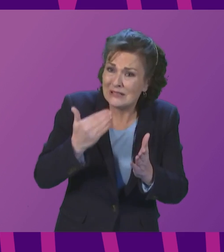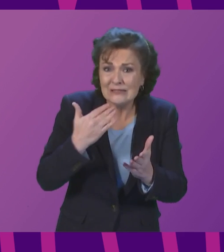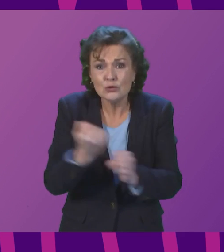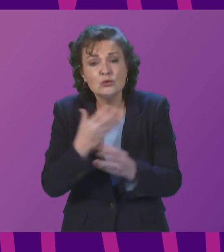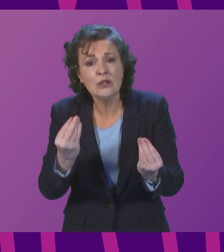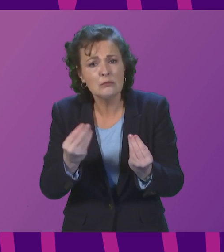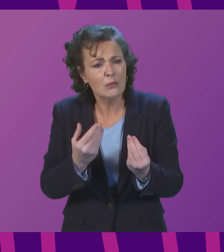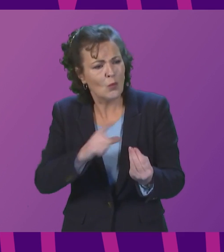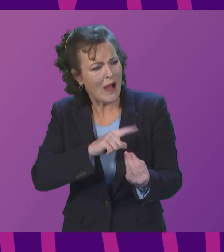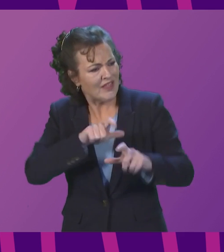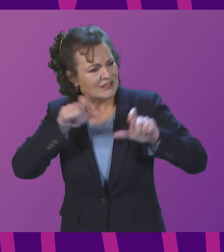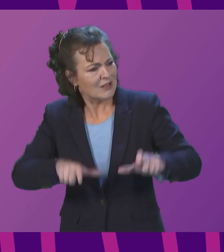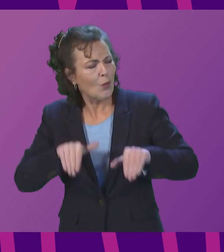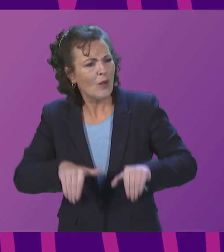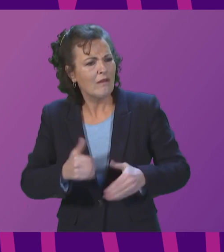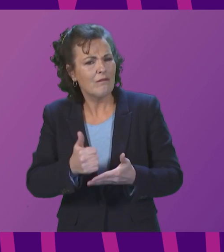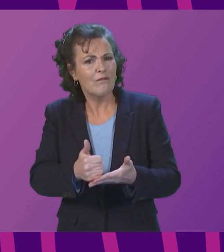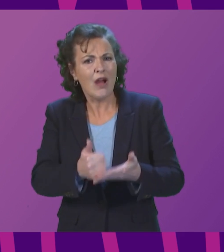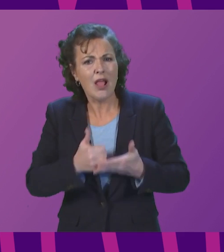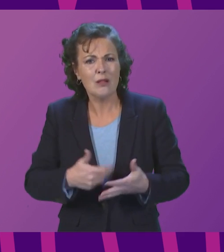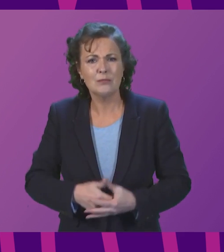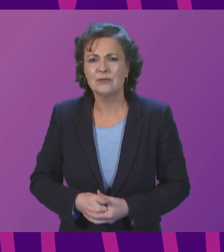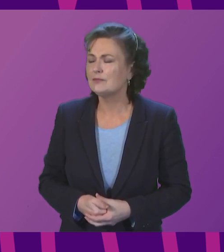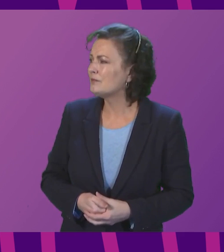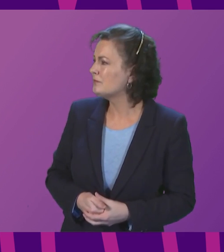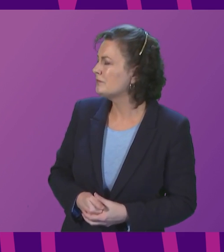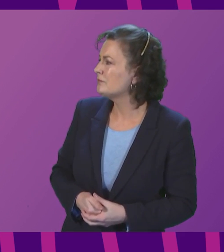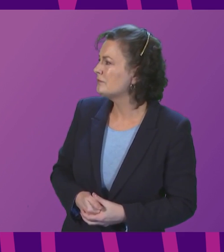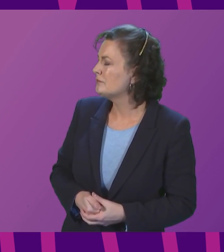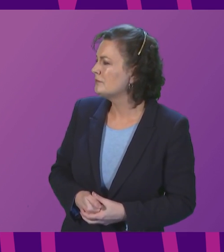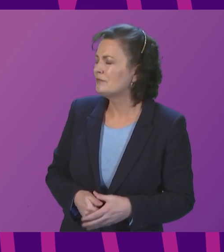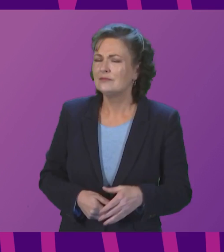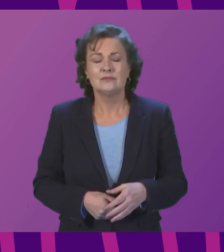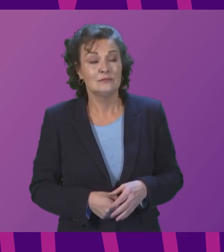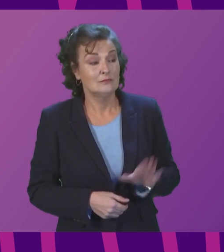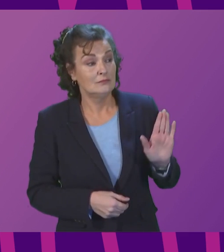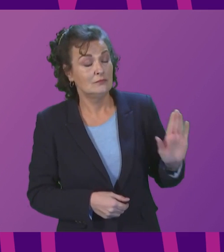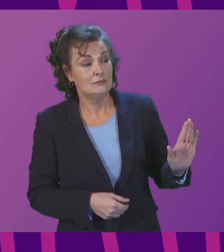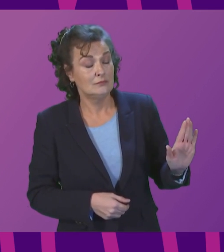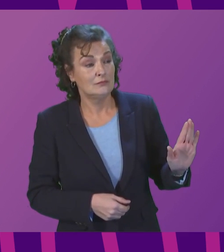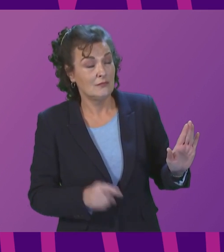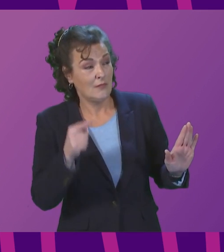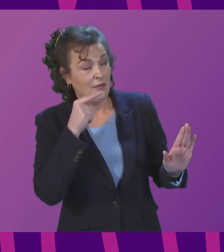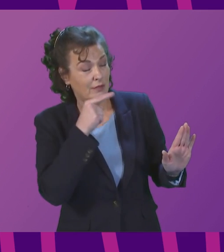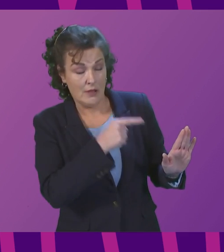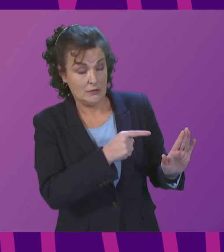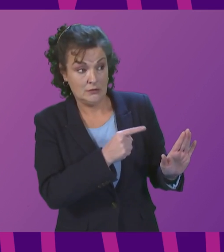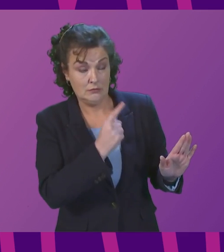This line of questioning by Anas Sarwar is incredible. It is serious, and I will come to its serious point about the cost-of-living crisis in a